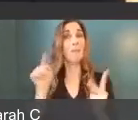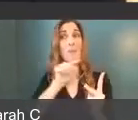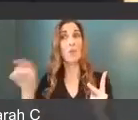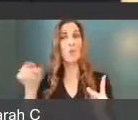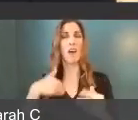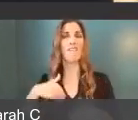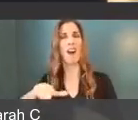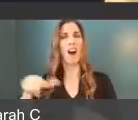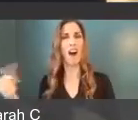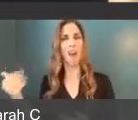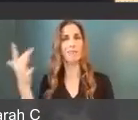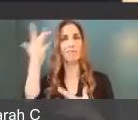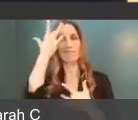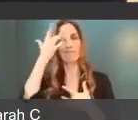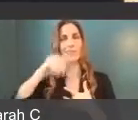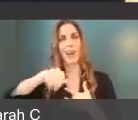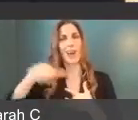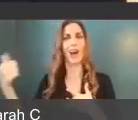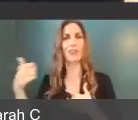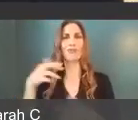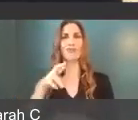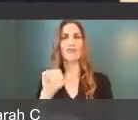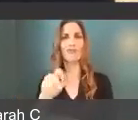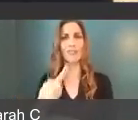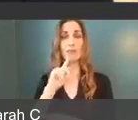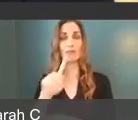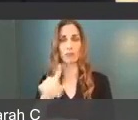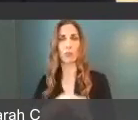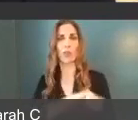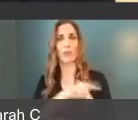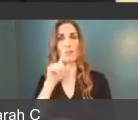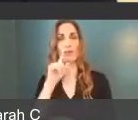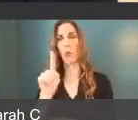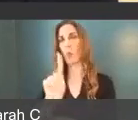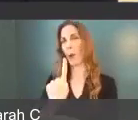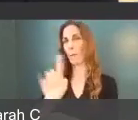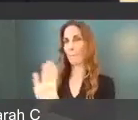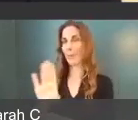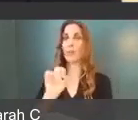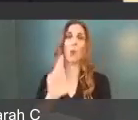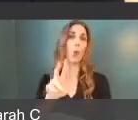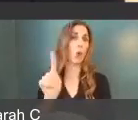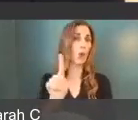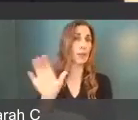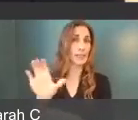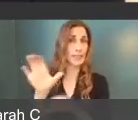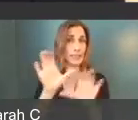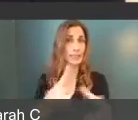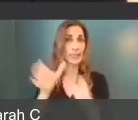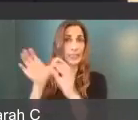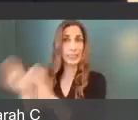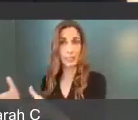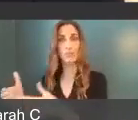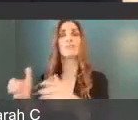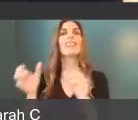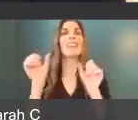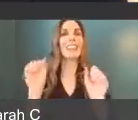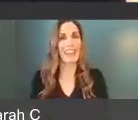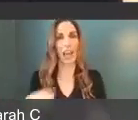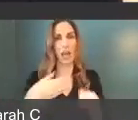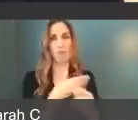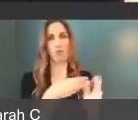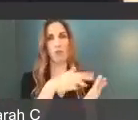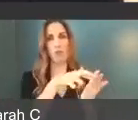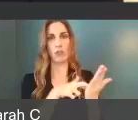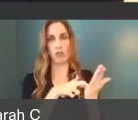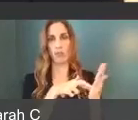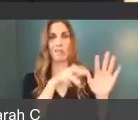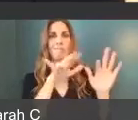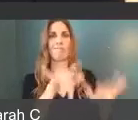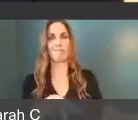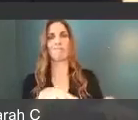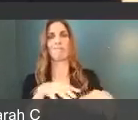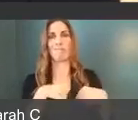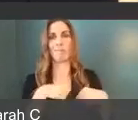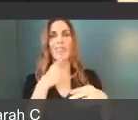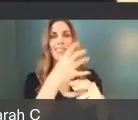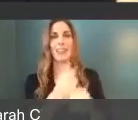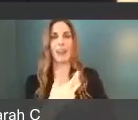that qualify them for Phase 1B or 1C can now pre-register to receive the vaccine on our website.